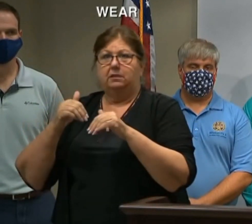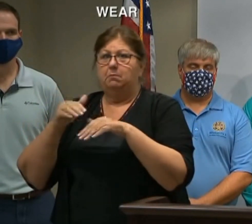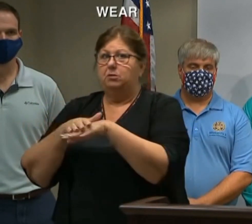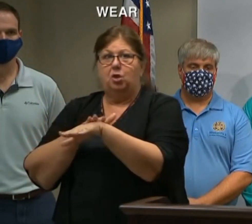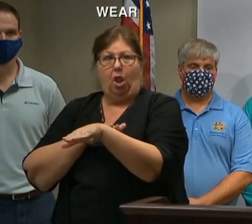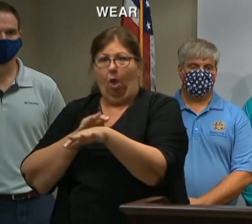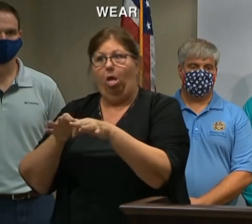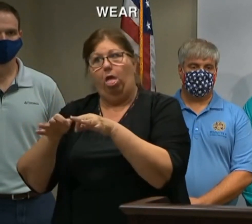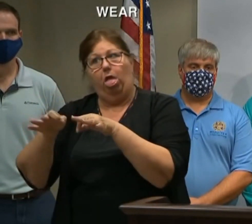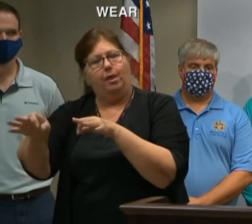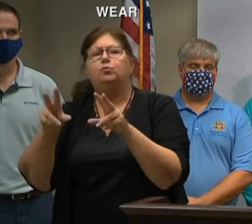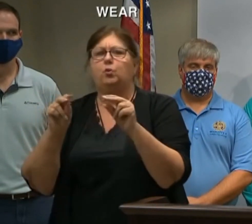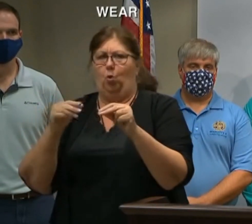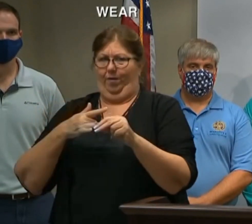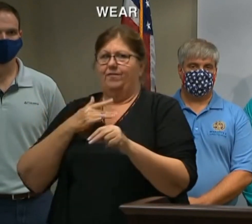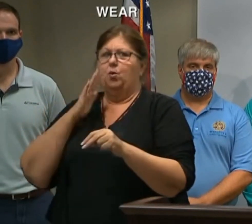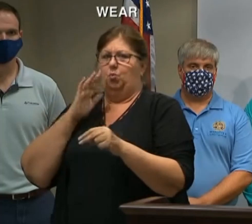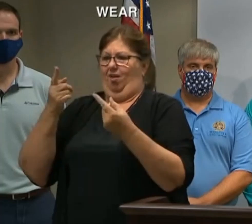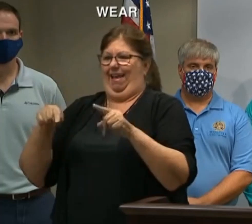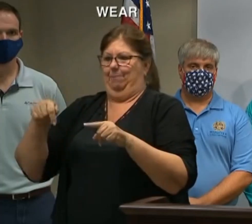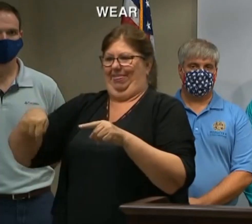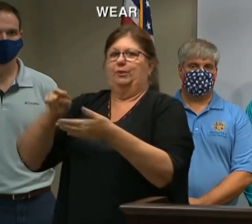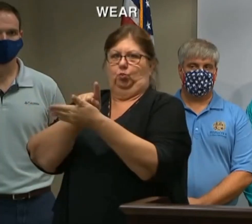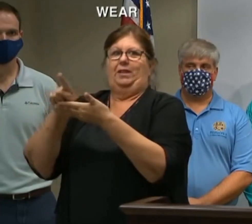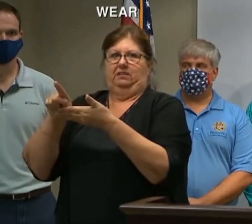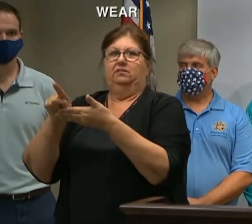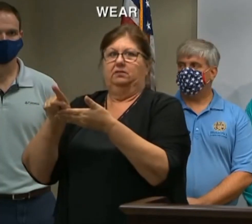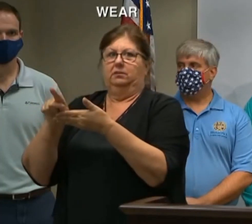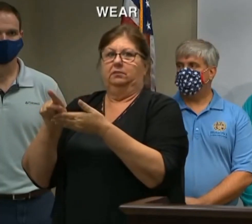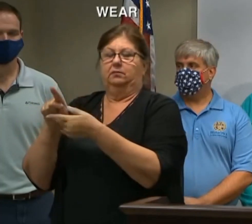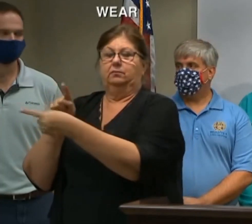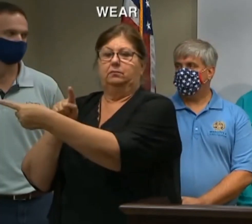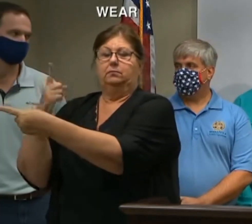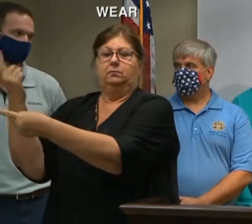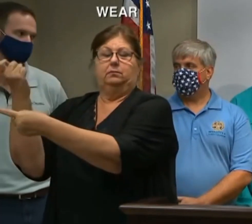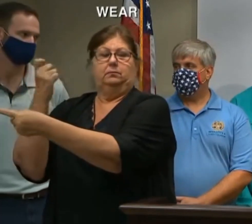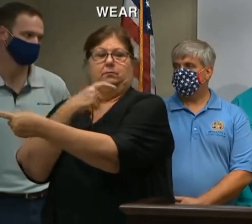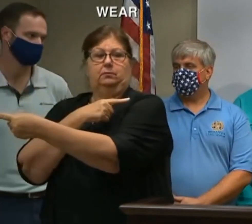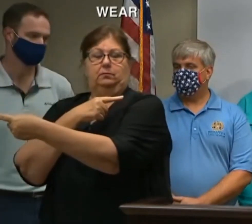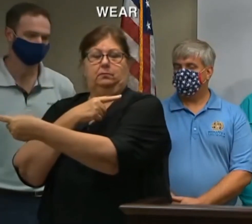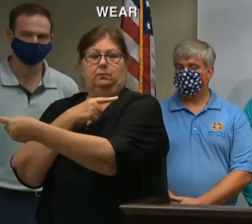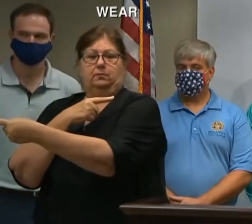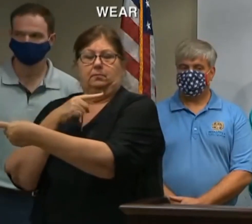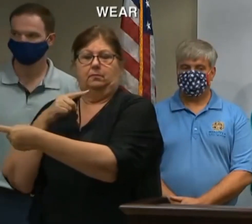see action this this coming week secretary moskowitz uh thank you for